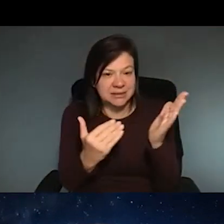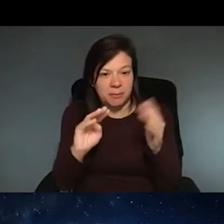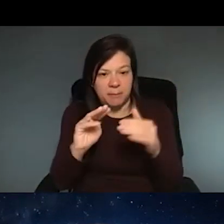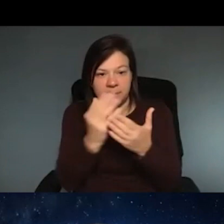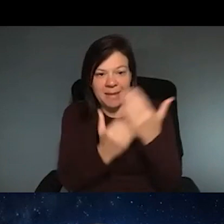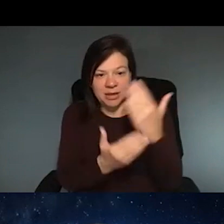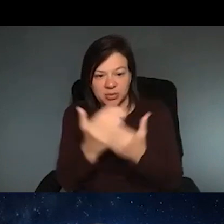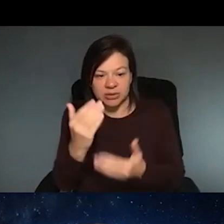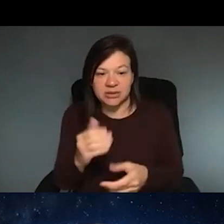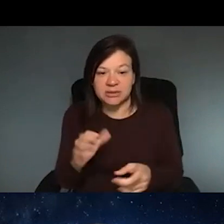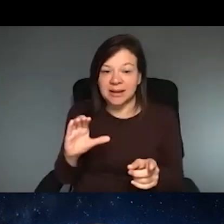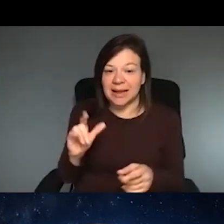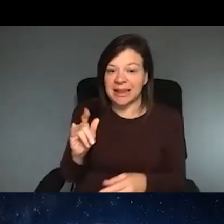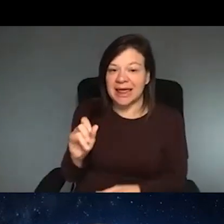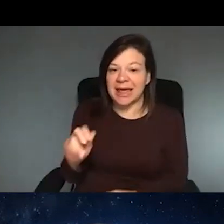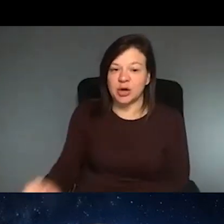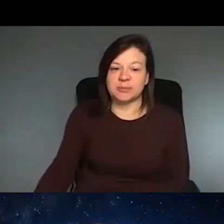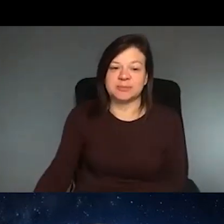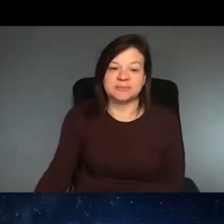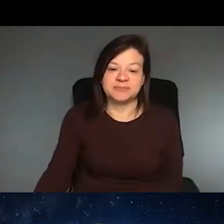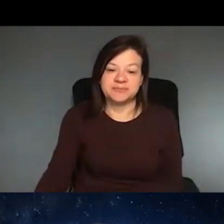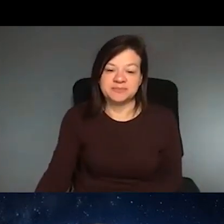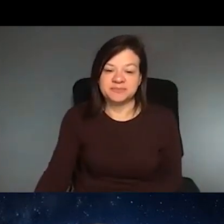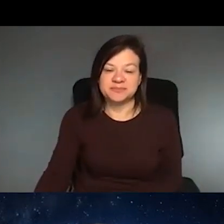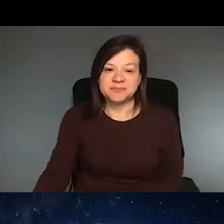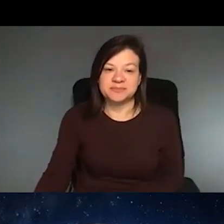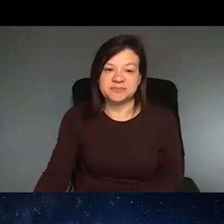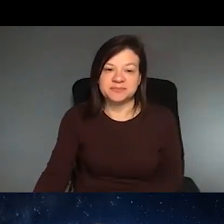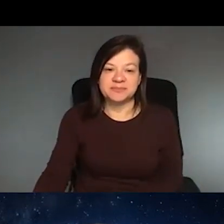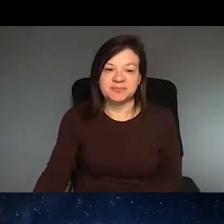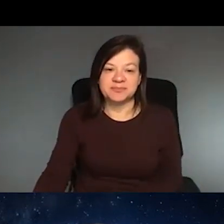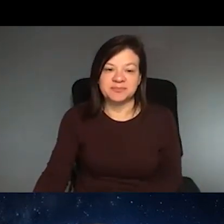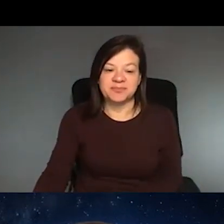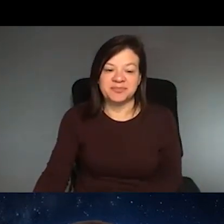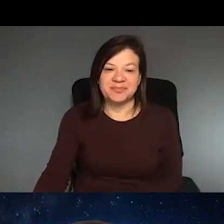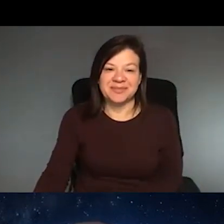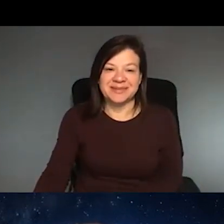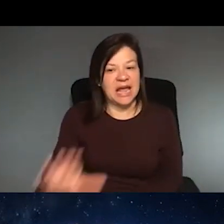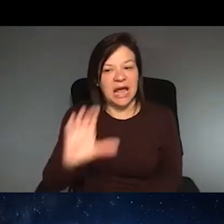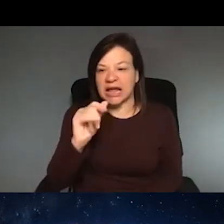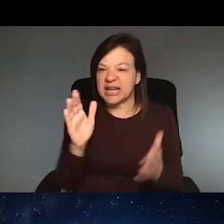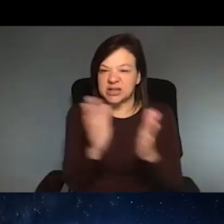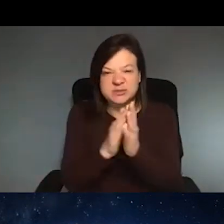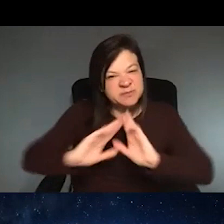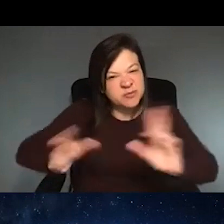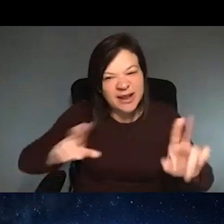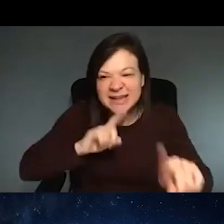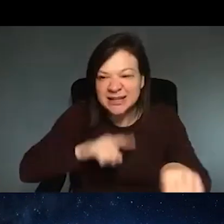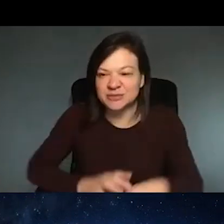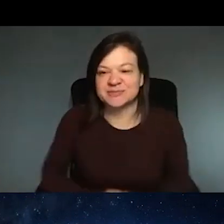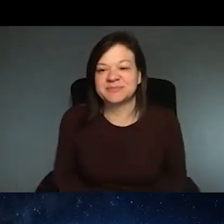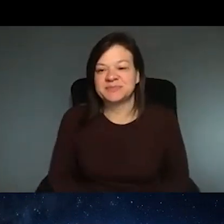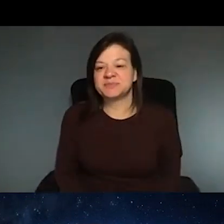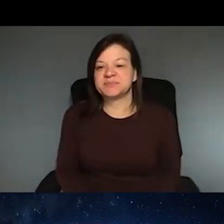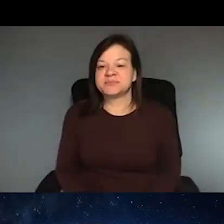CLARE GIVE IT TO YOU, CLARE HAS HER FACE ALL OVER THAT RIGHT NOW. GO FOR. IT YES, SO THAT IS CORRECT.